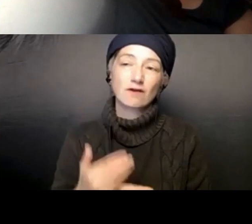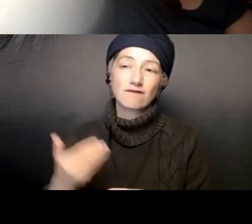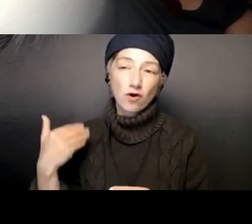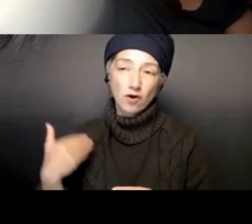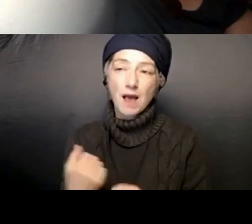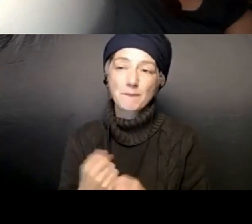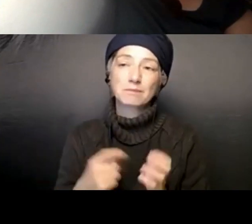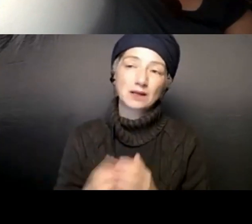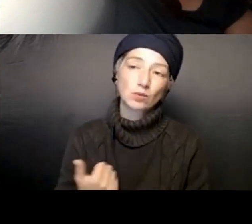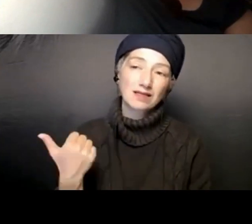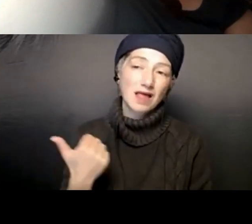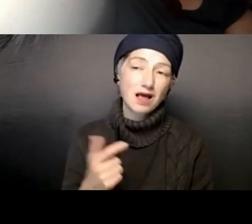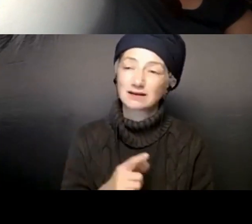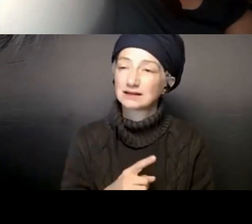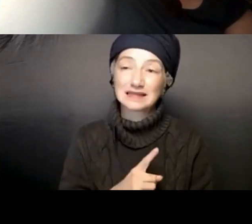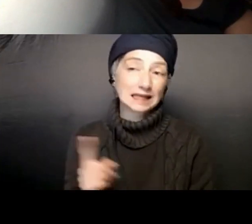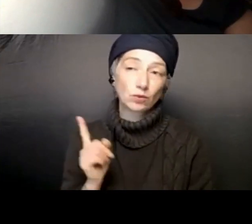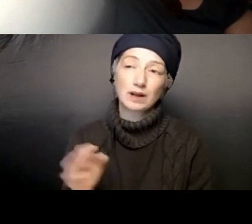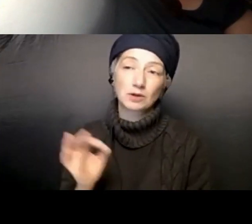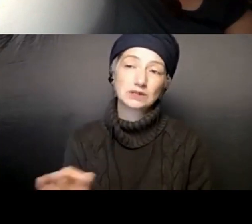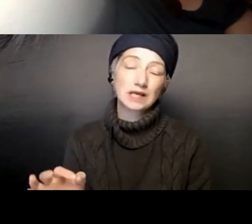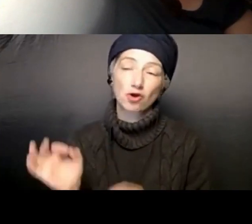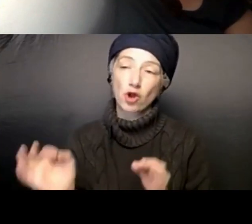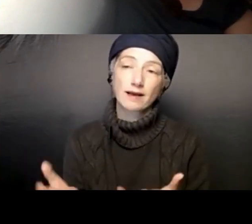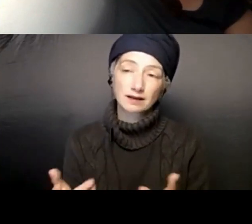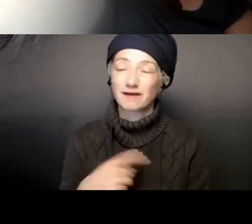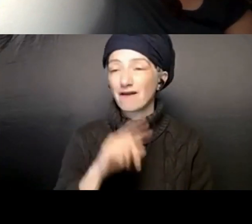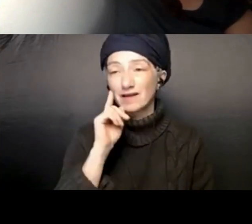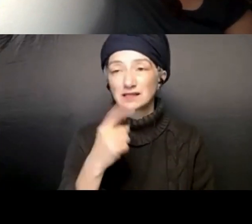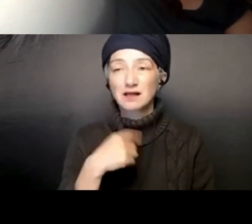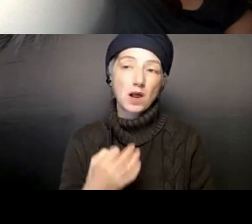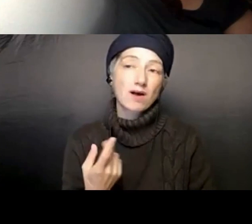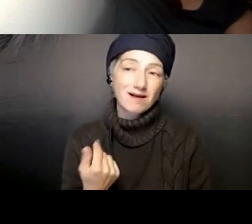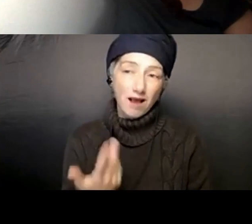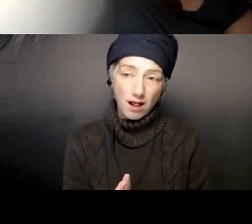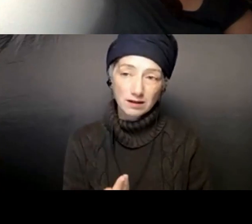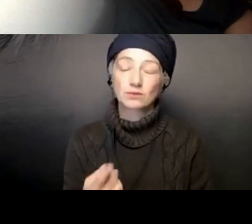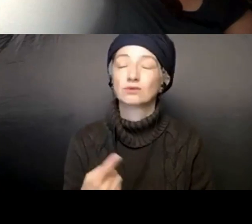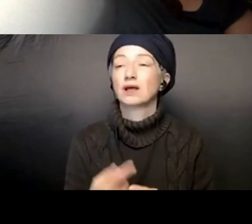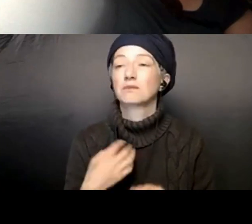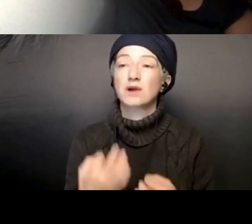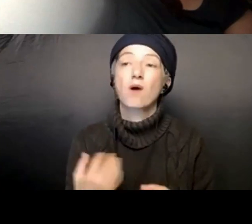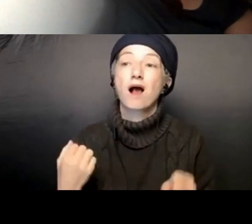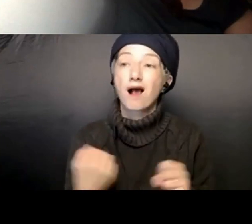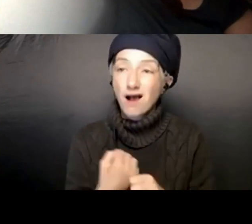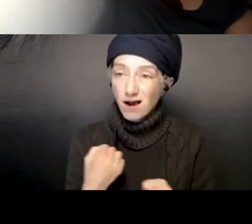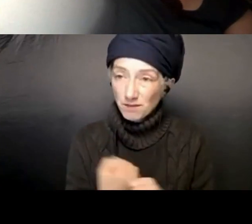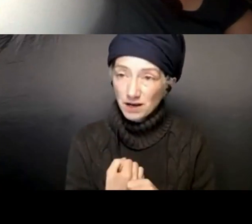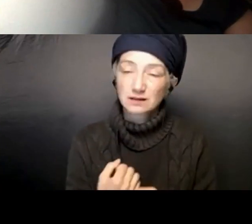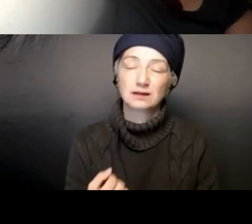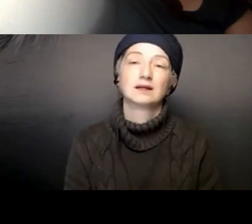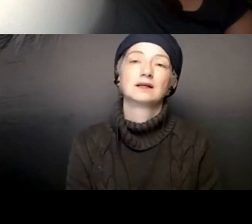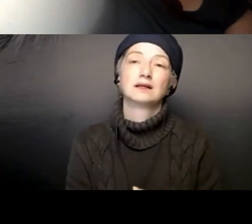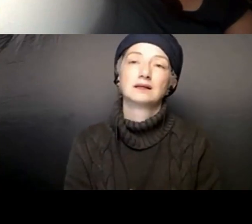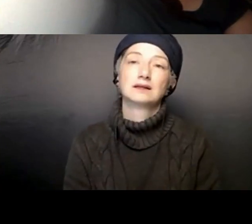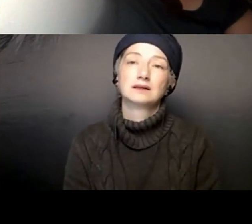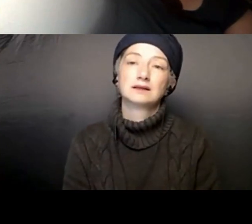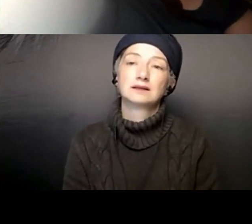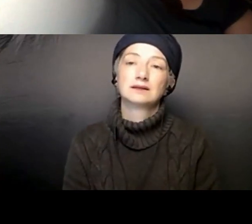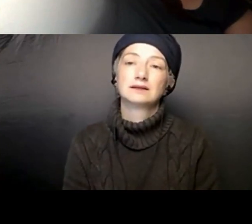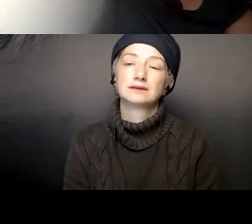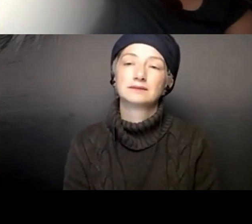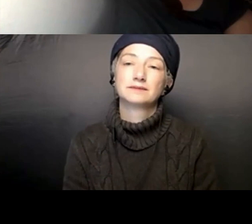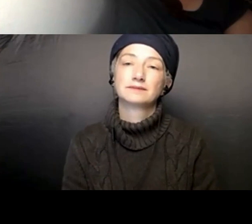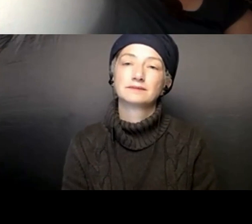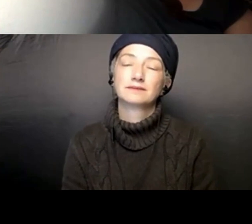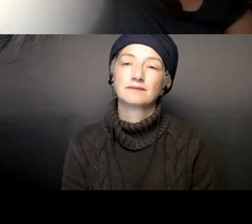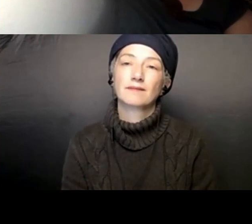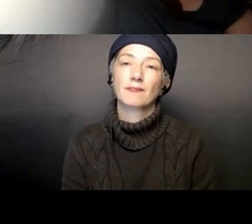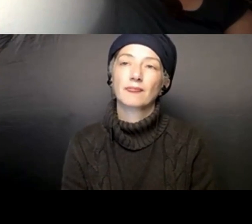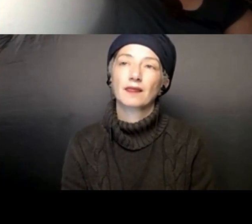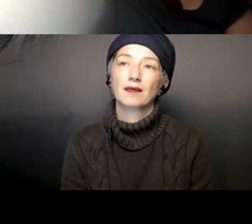sometimes had to do it because we just needed the money, but also sometimes because we needed all the connections